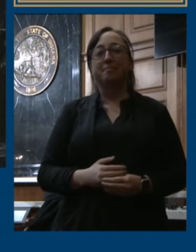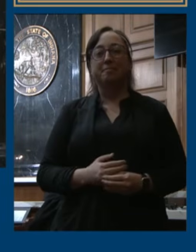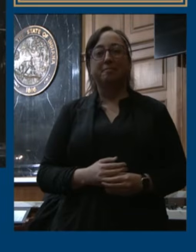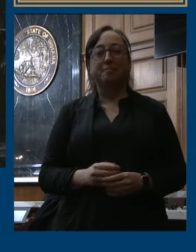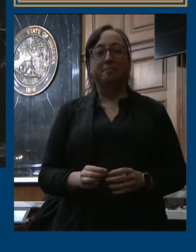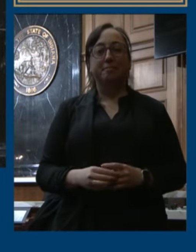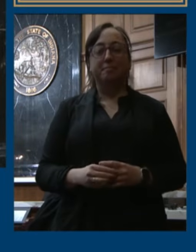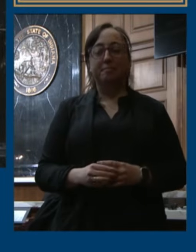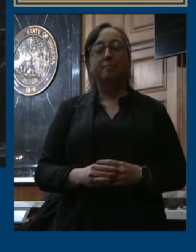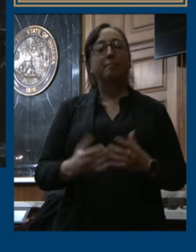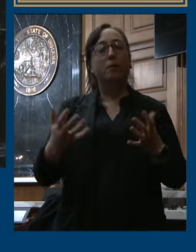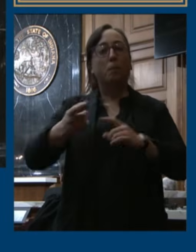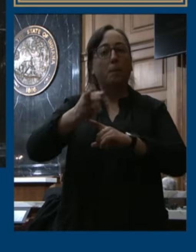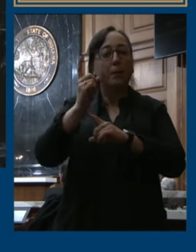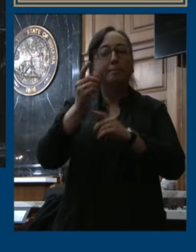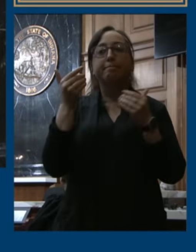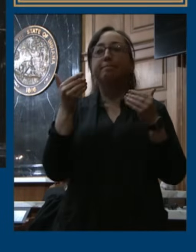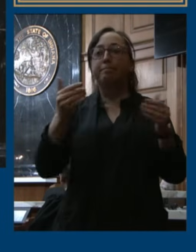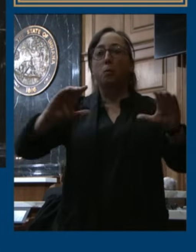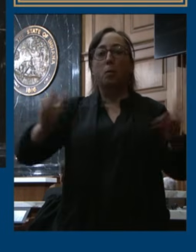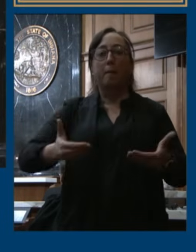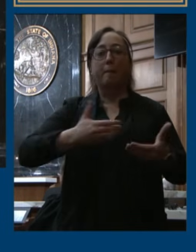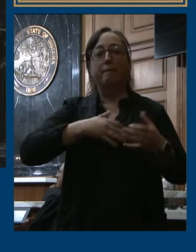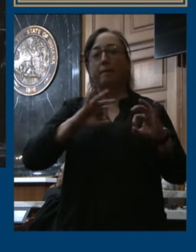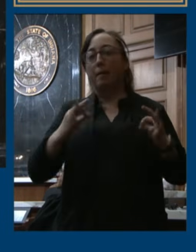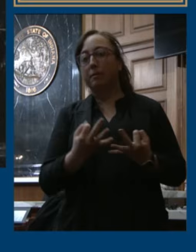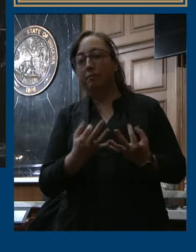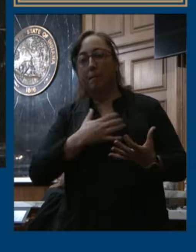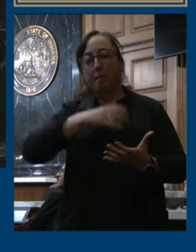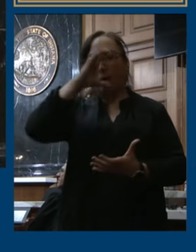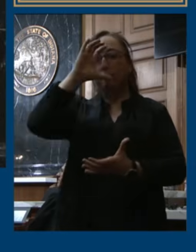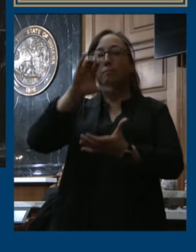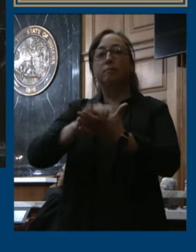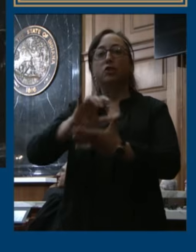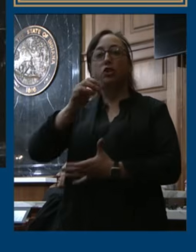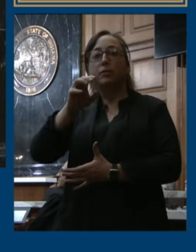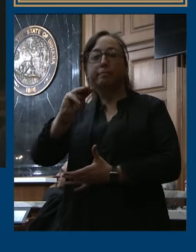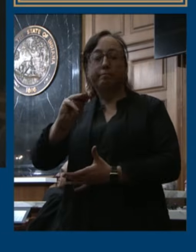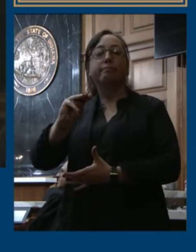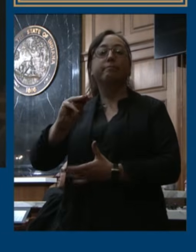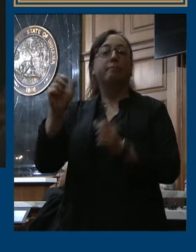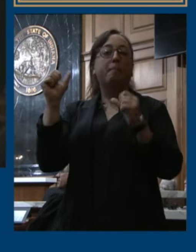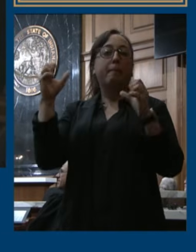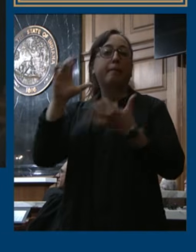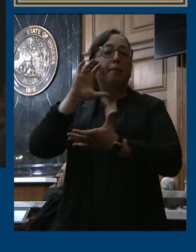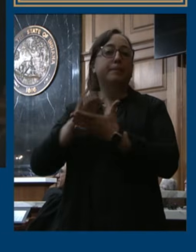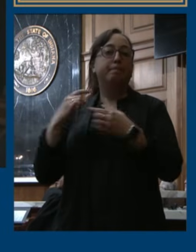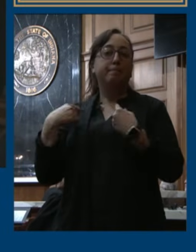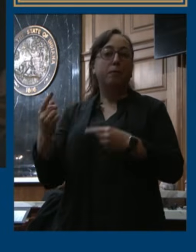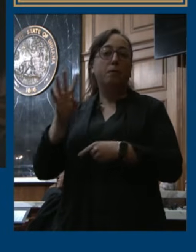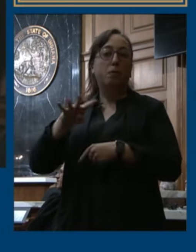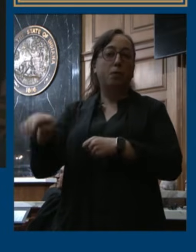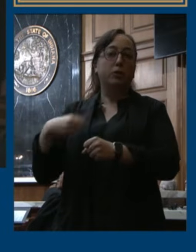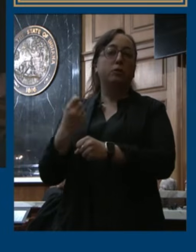I JUST WANT TO TAKE A MOMENT AND WELCOME MY FAMILY. MY HUSBAND, JIM, AMAZING HUSBAND OF 44 YEARS, SOME OF